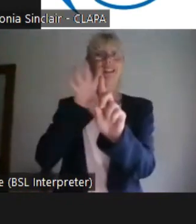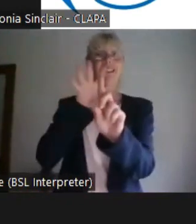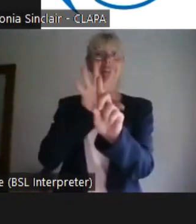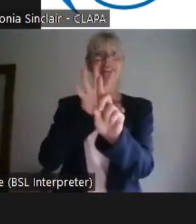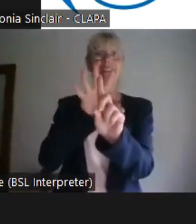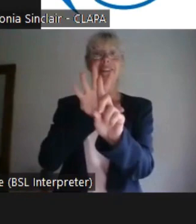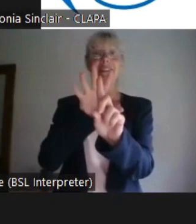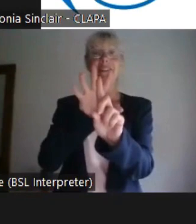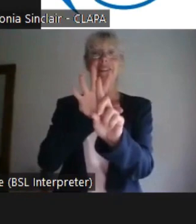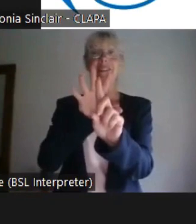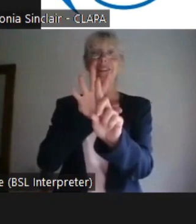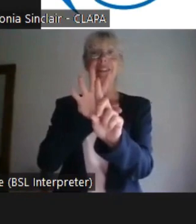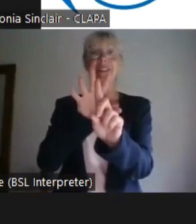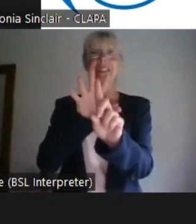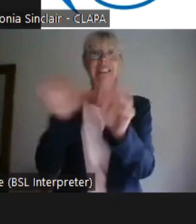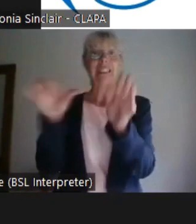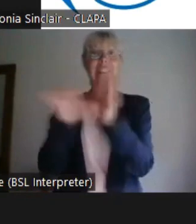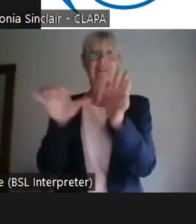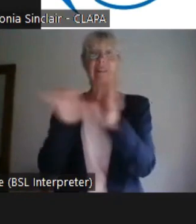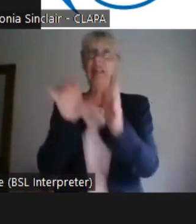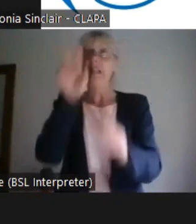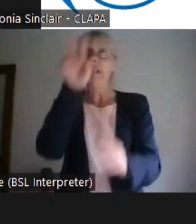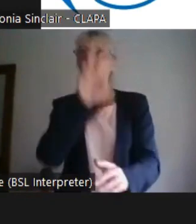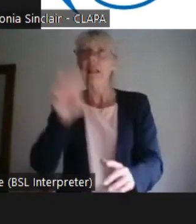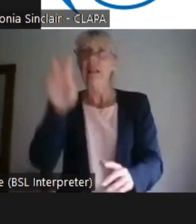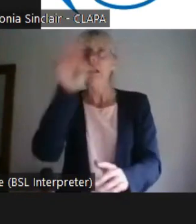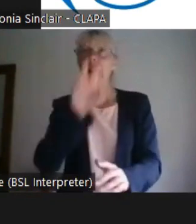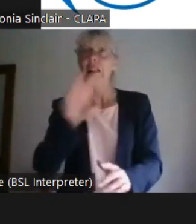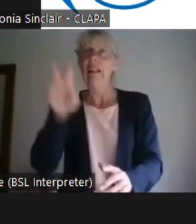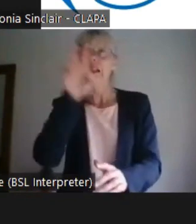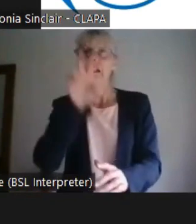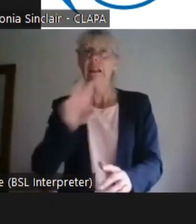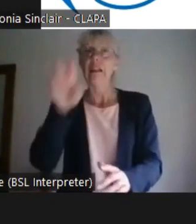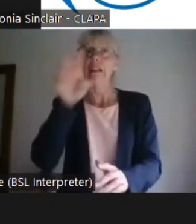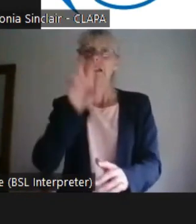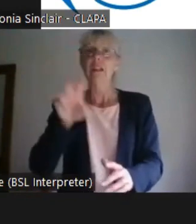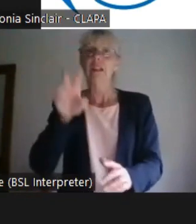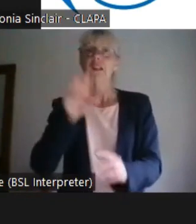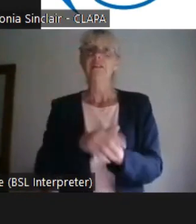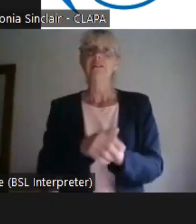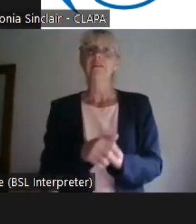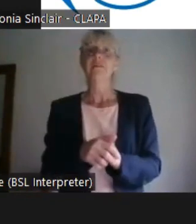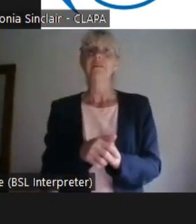and it's very difficult to liberate with uh somebody in that position